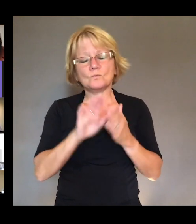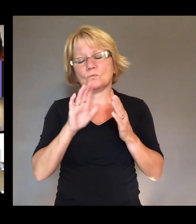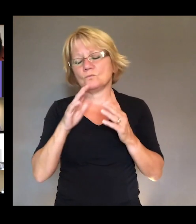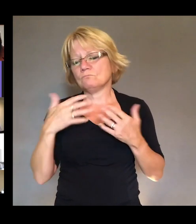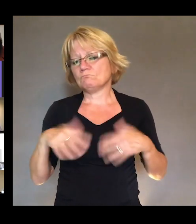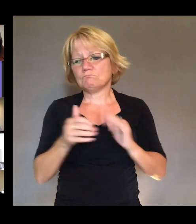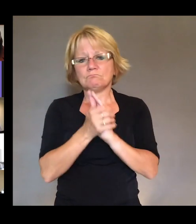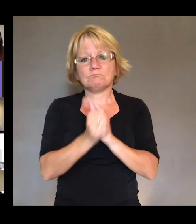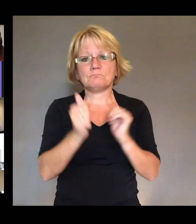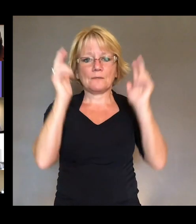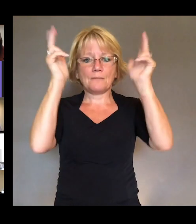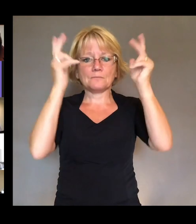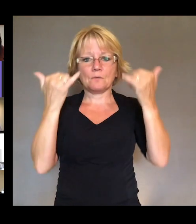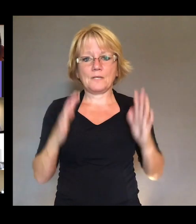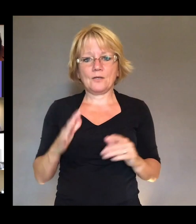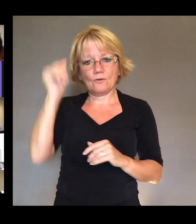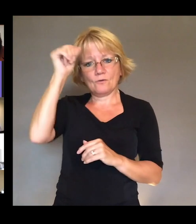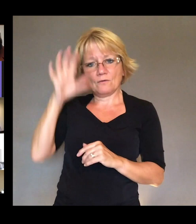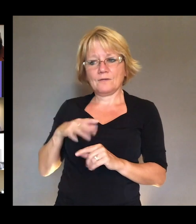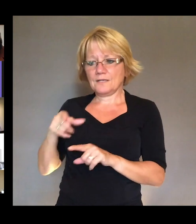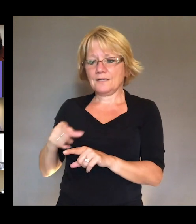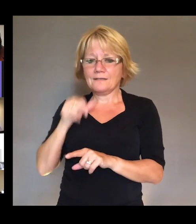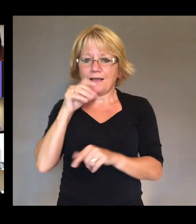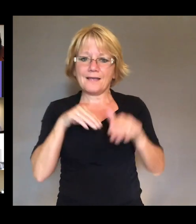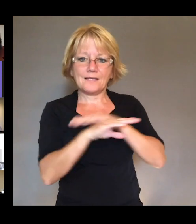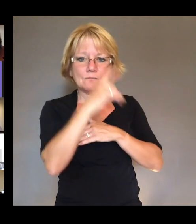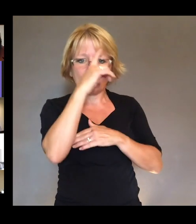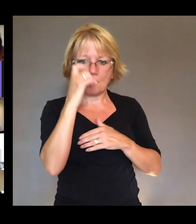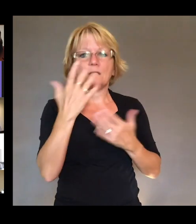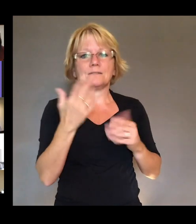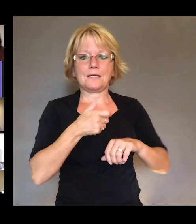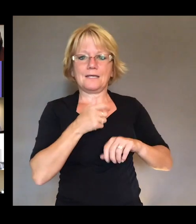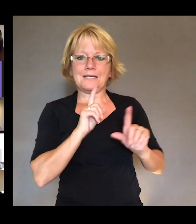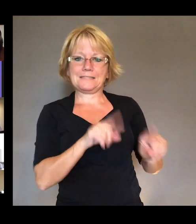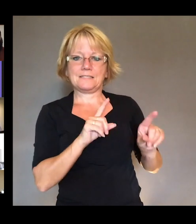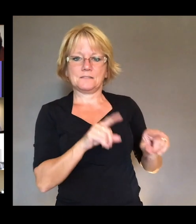and a great basketball player. He didn't get in because of attendance as well.